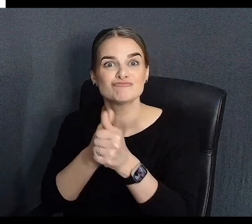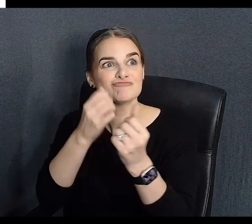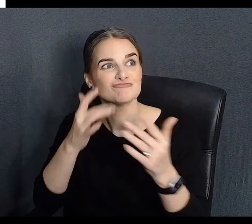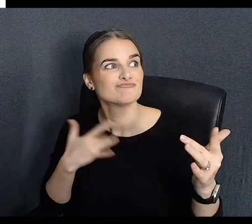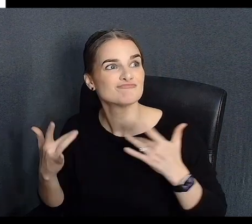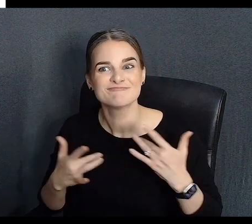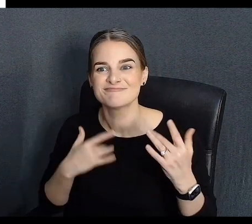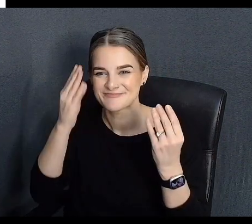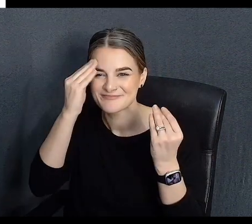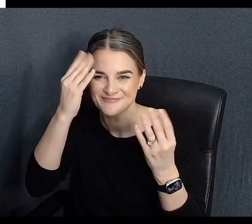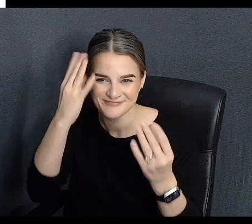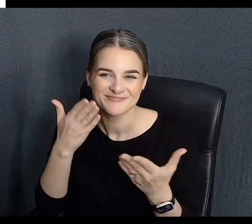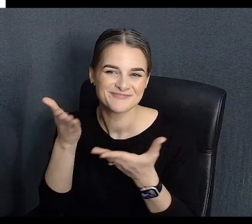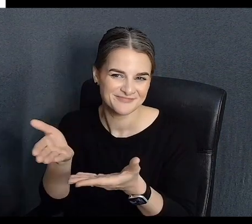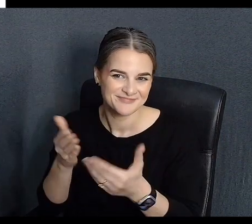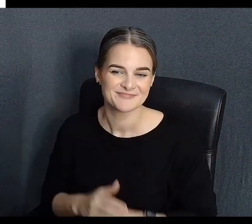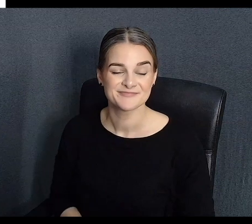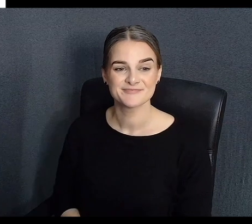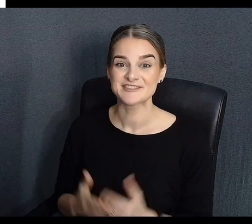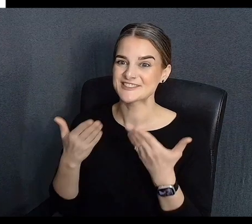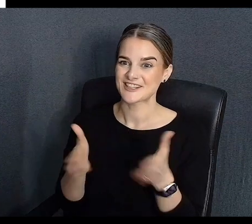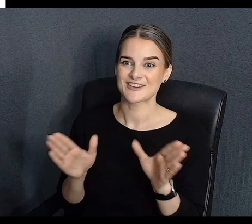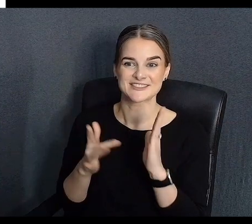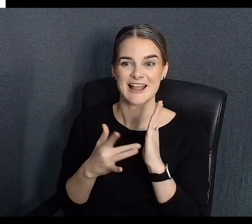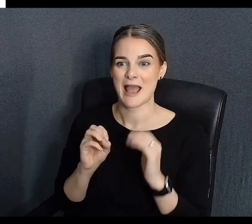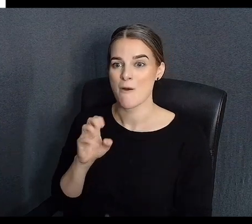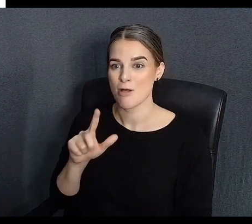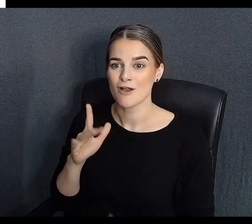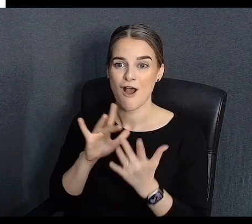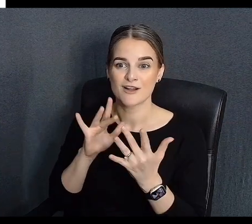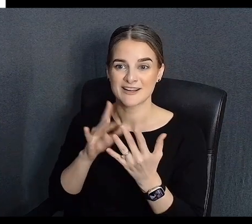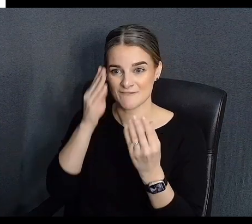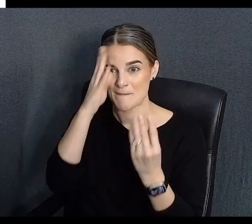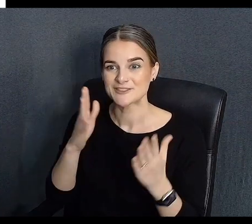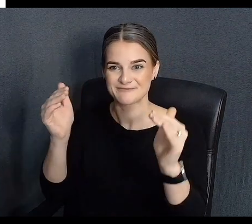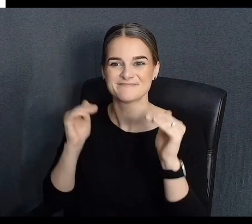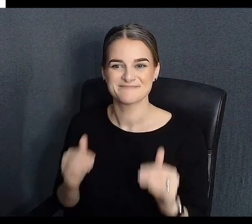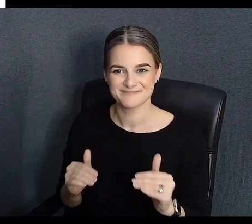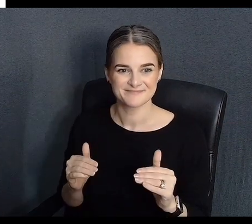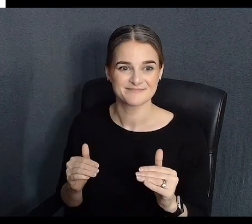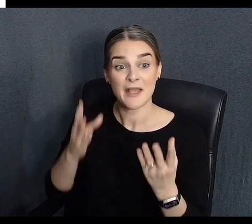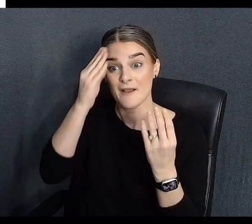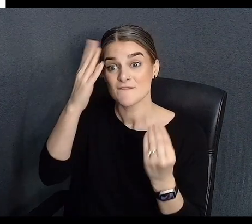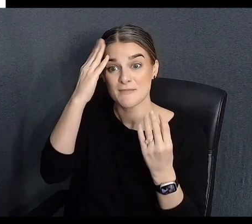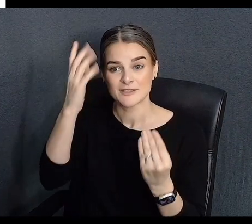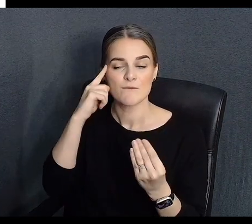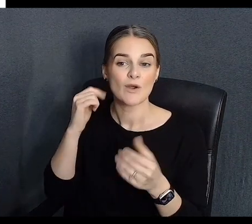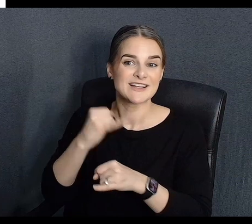Our general TechOWL contact information, our information for the Institute on Disabilities